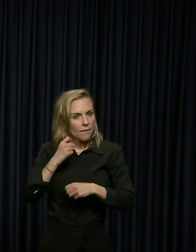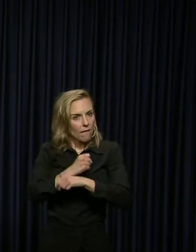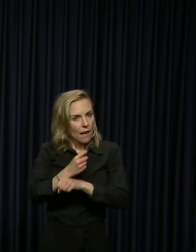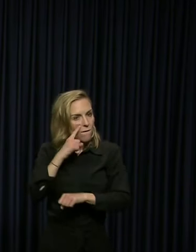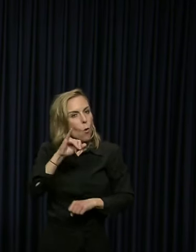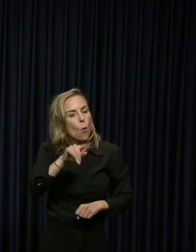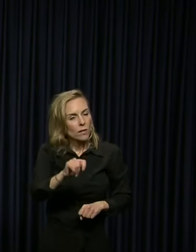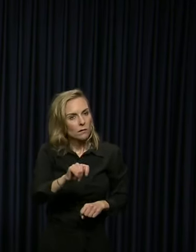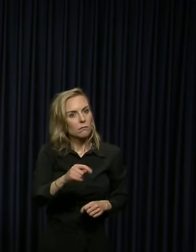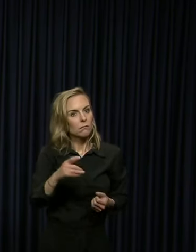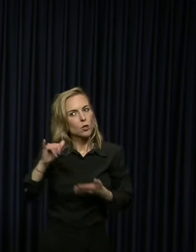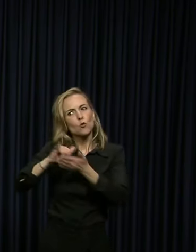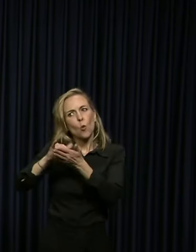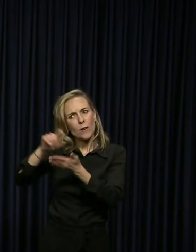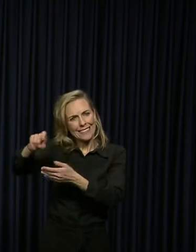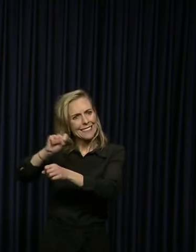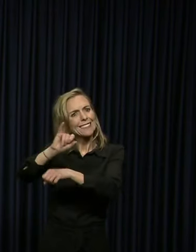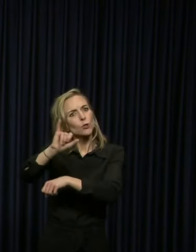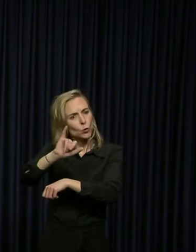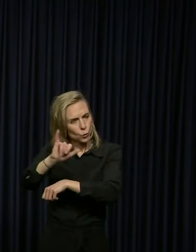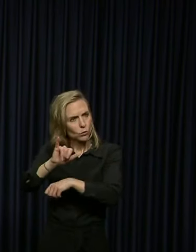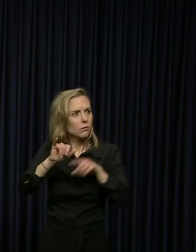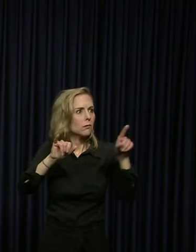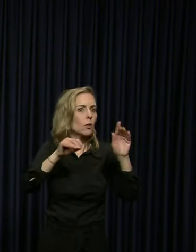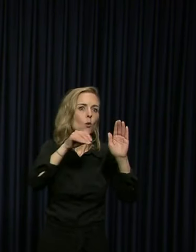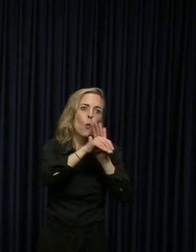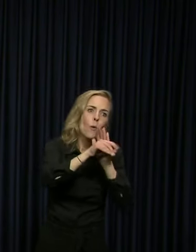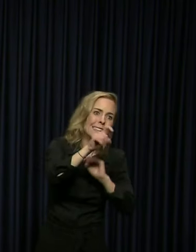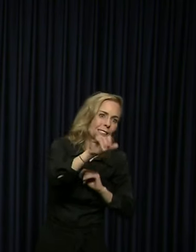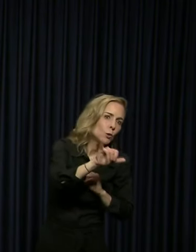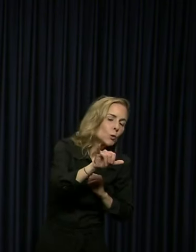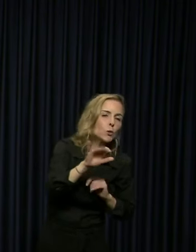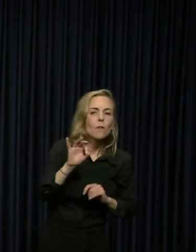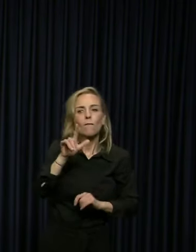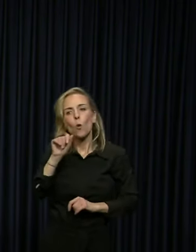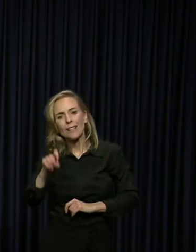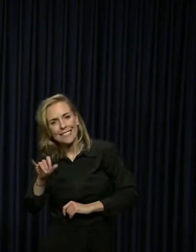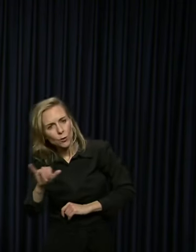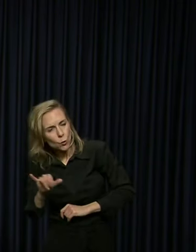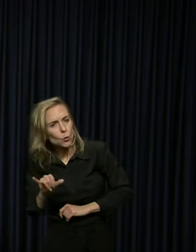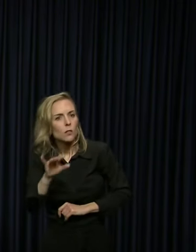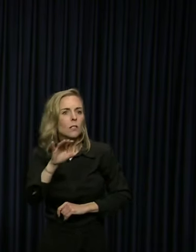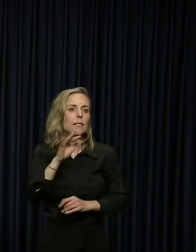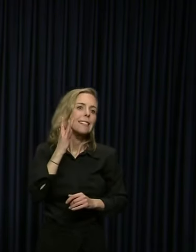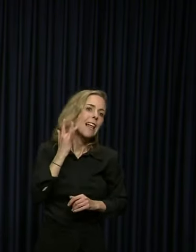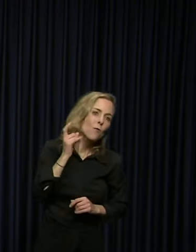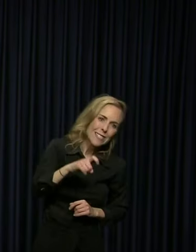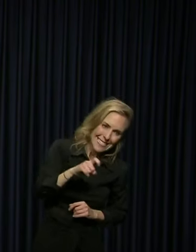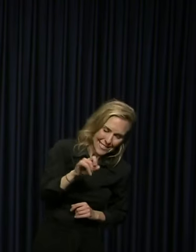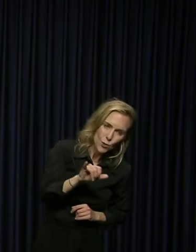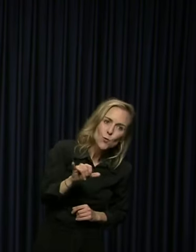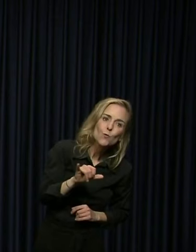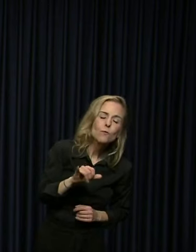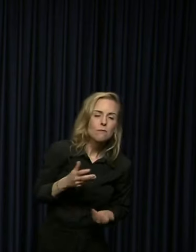THEY HAVE A LOT OF OTHER MEDICAL FACILITIES THAT MIGHT NOT BE A